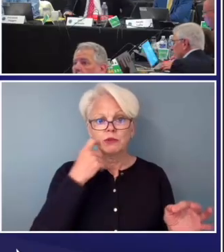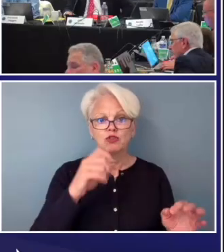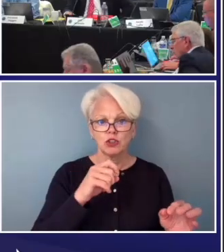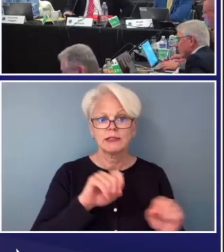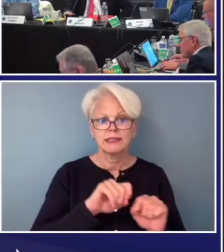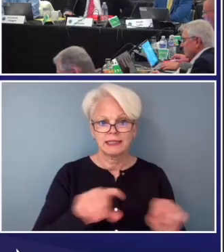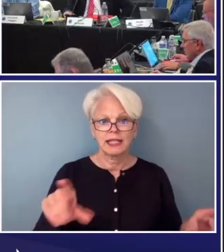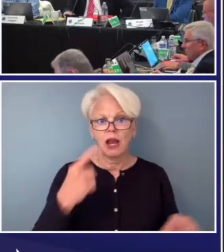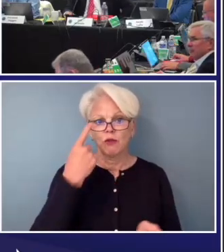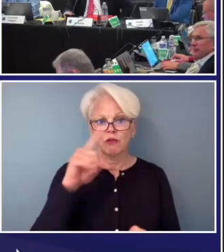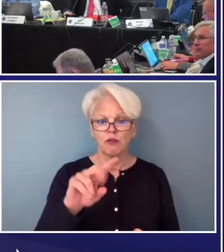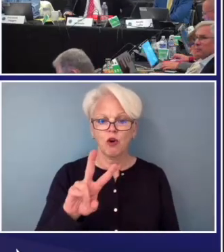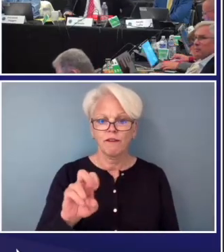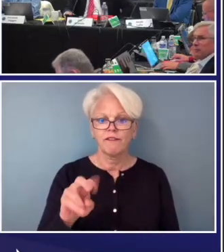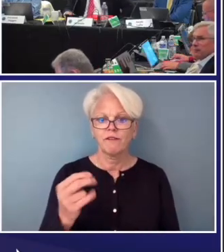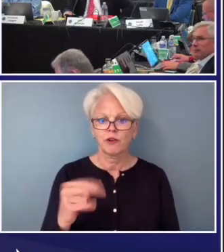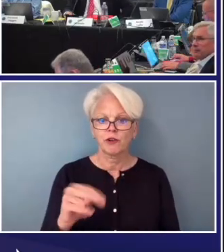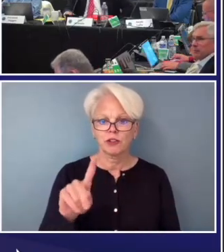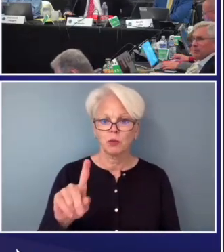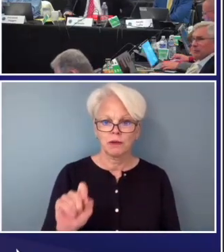version one. one to the members.